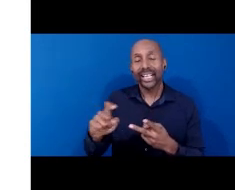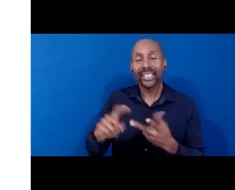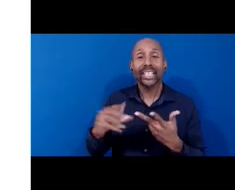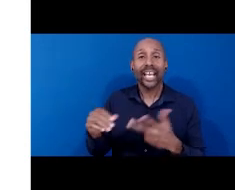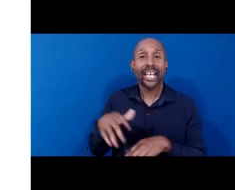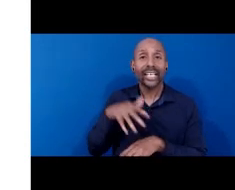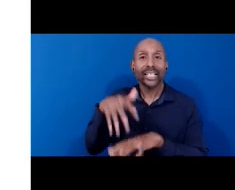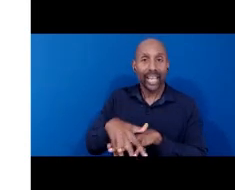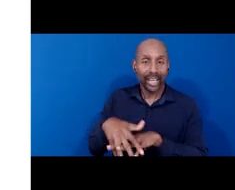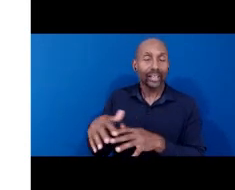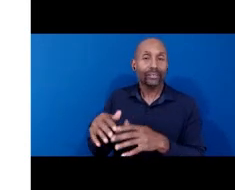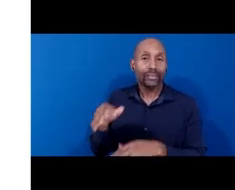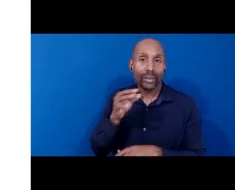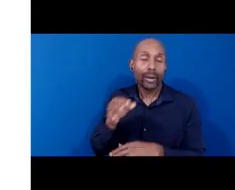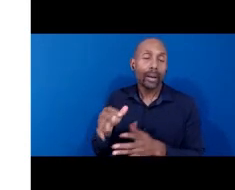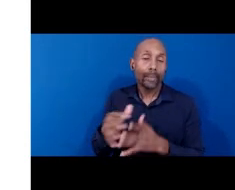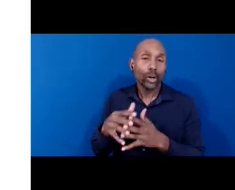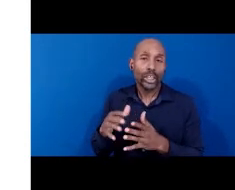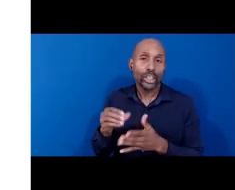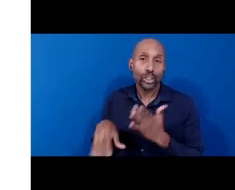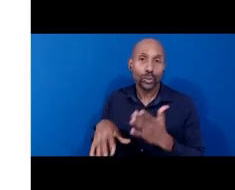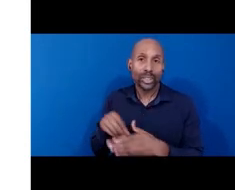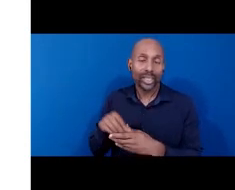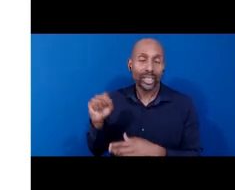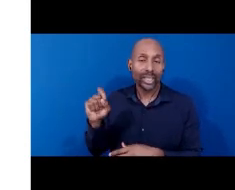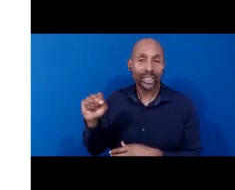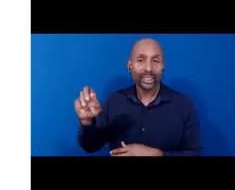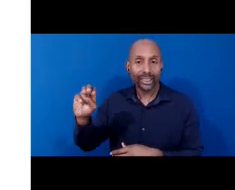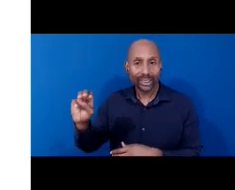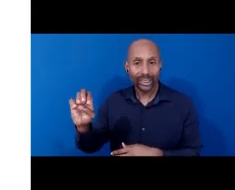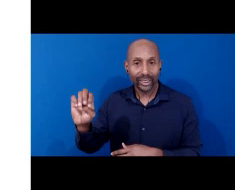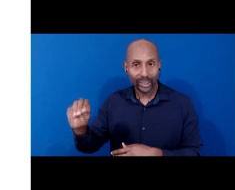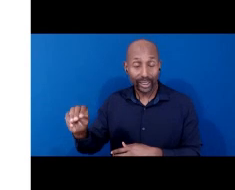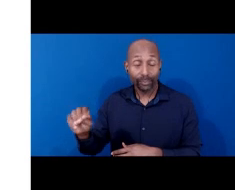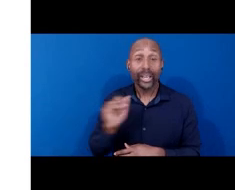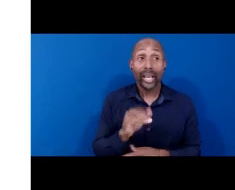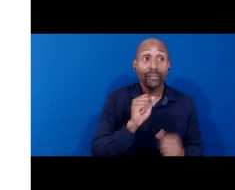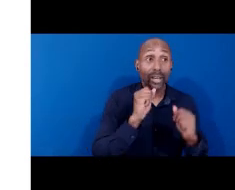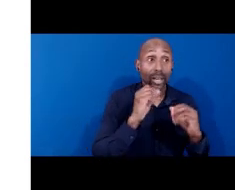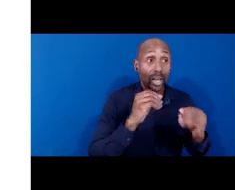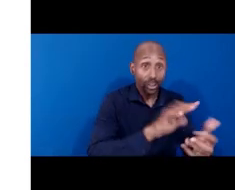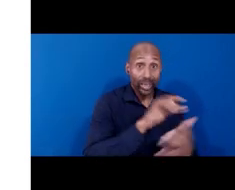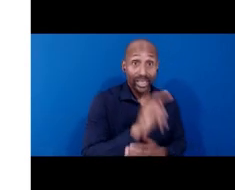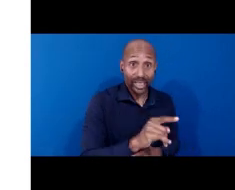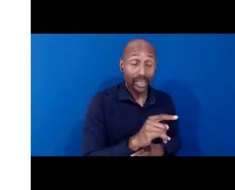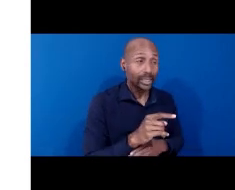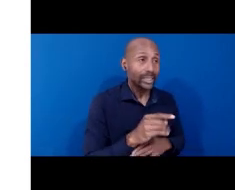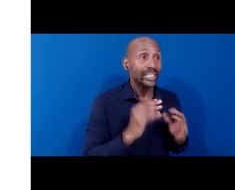And if we address the STEM teacher shortage without addressing belonging, we will have failed these students. Next slide, please.